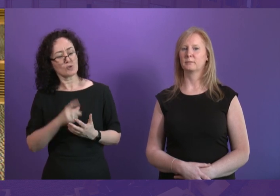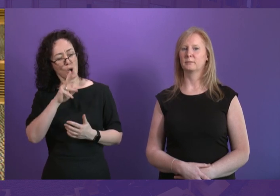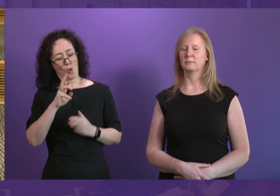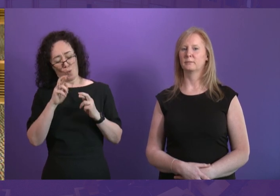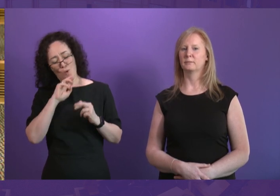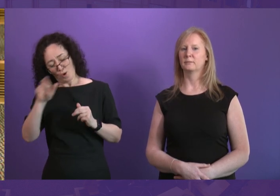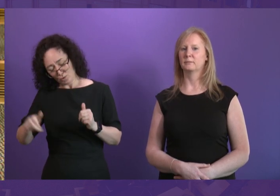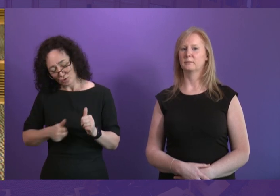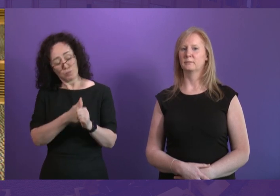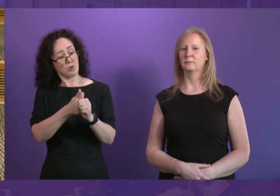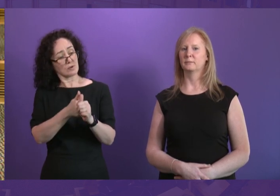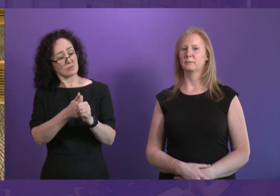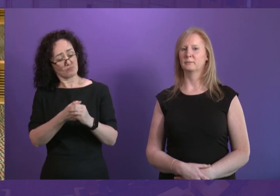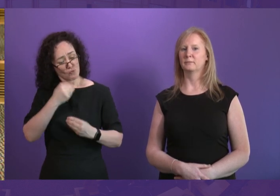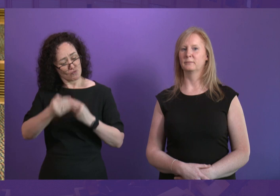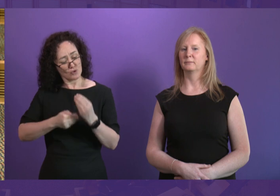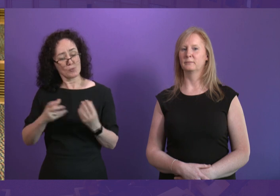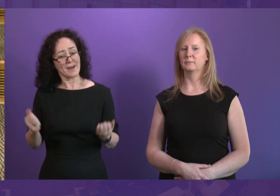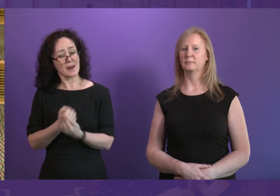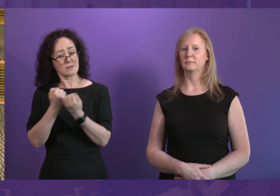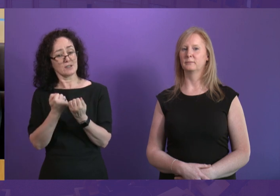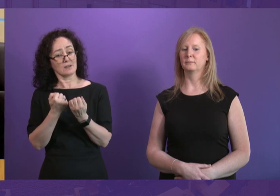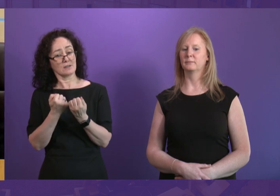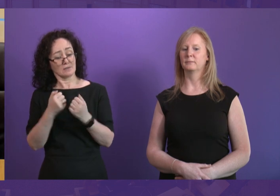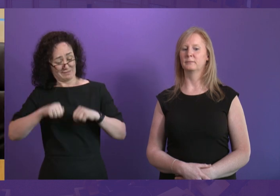energy generally in Scotland, and tidal energy in particular.